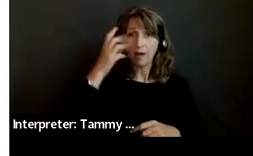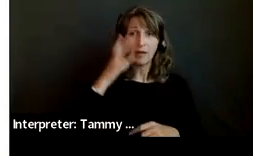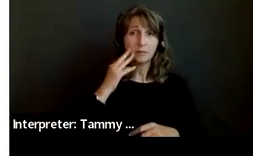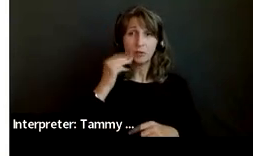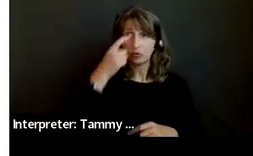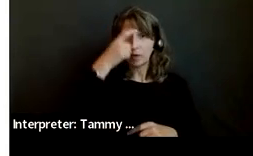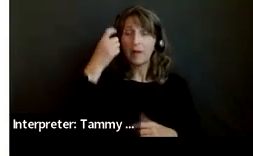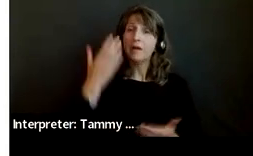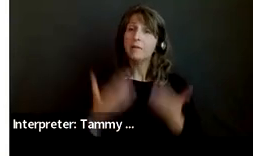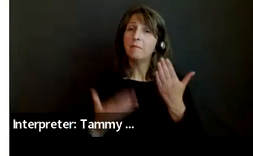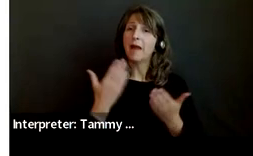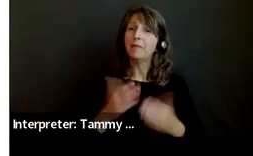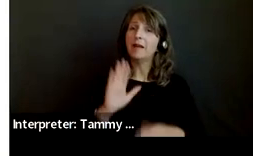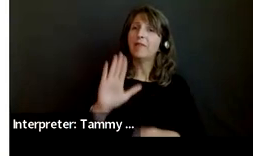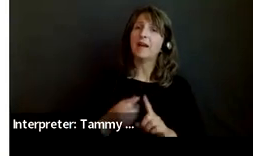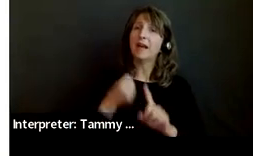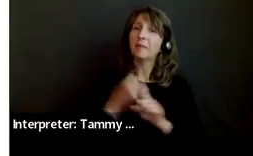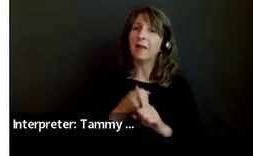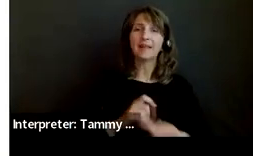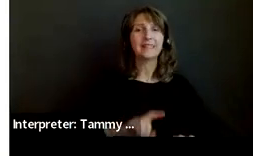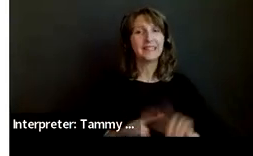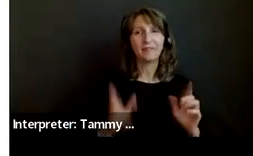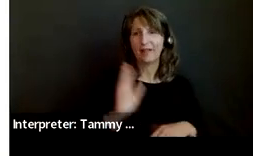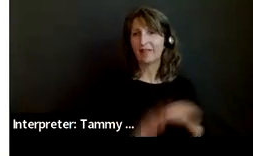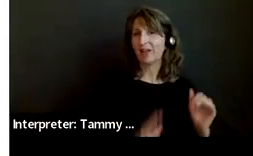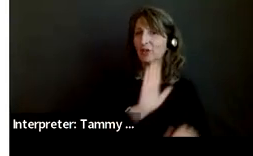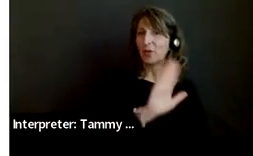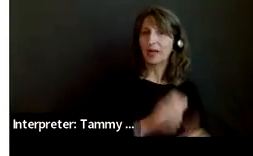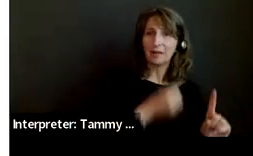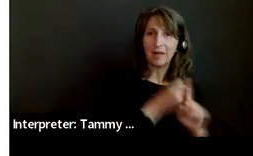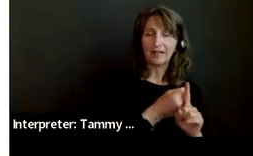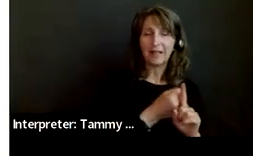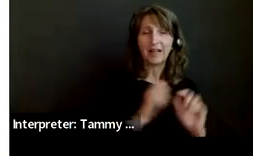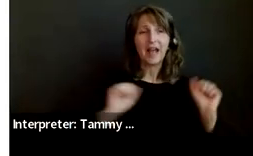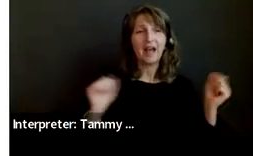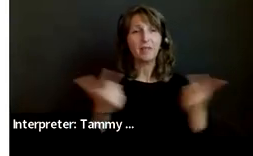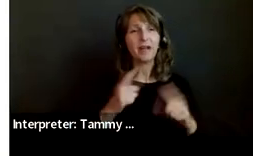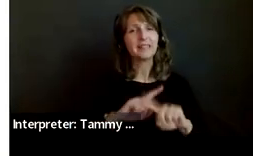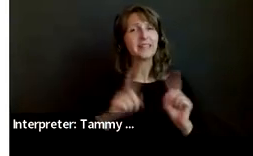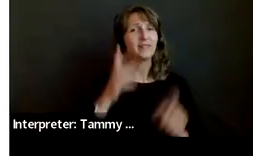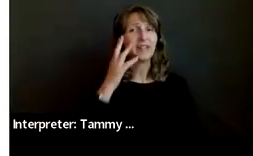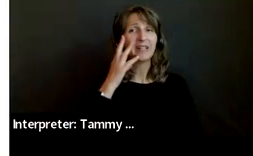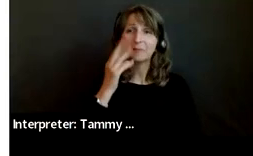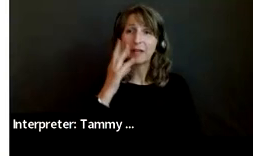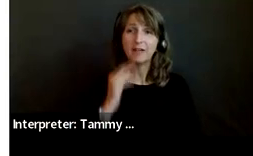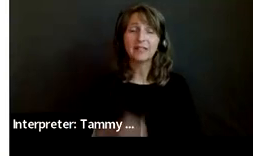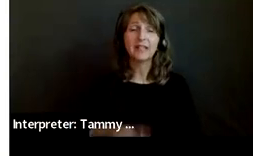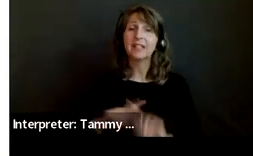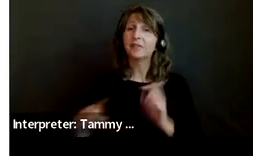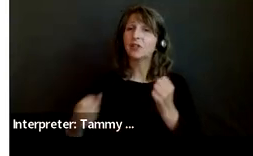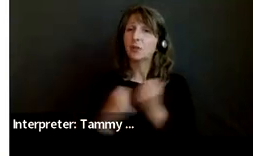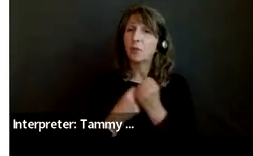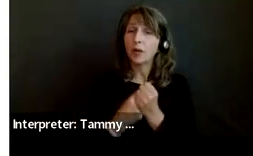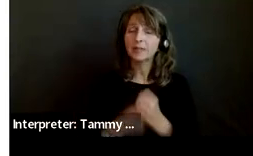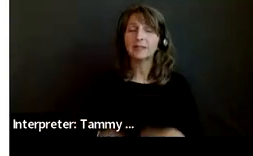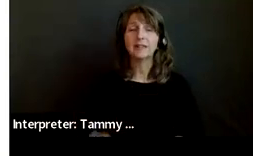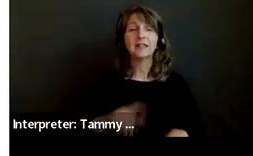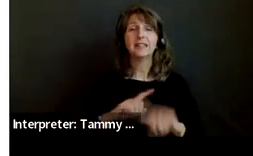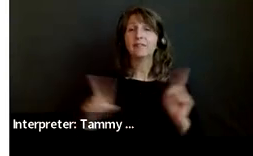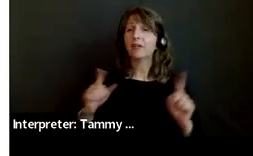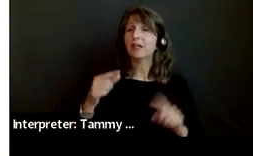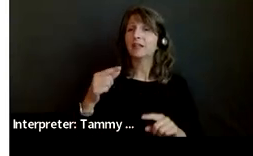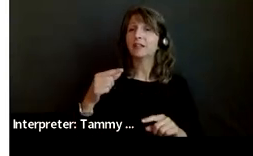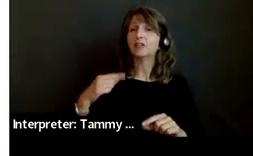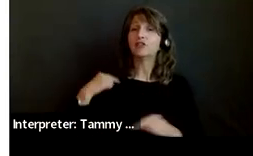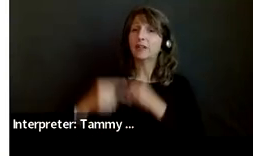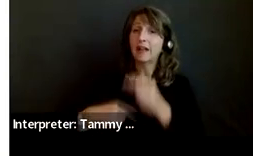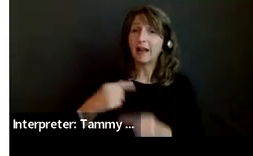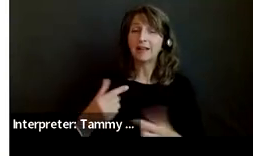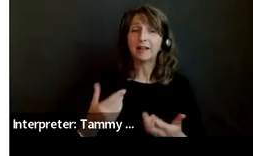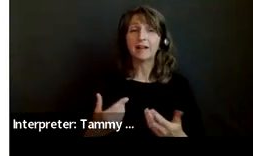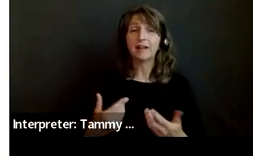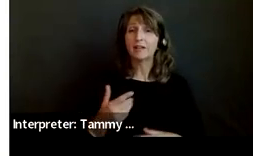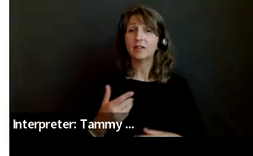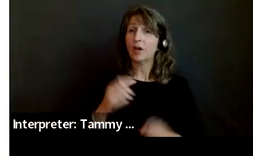Individuals have varying support systems, past experiences. Genetic makeup, you can go through the same experience with another person and your levels of traumatic response will differ and your process will differ.